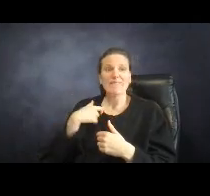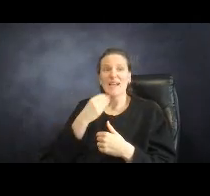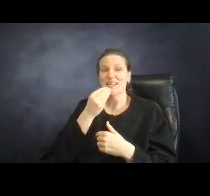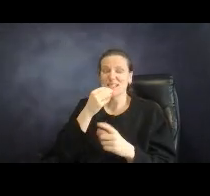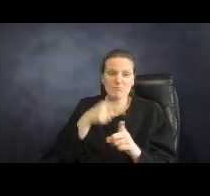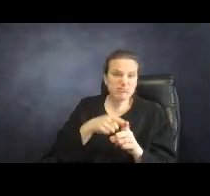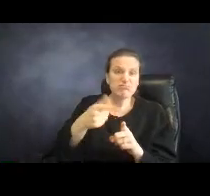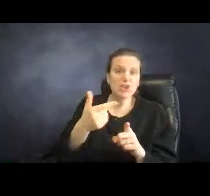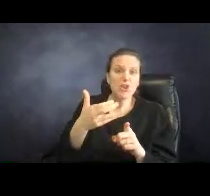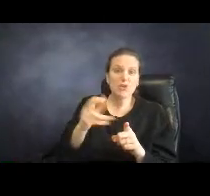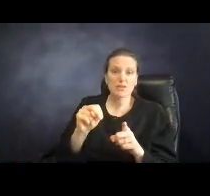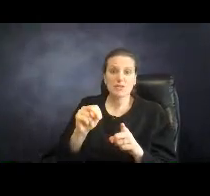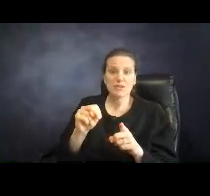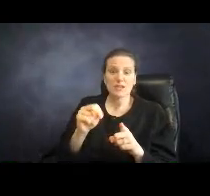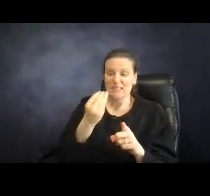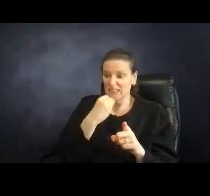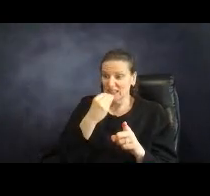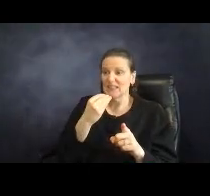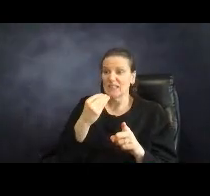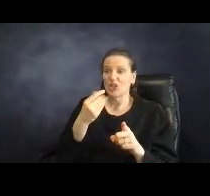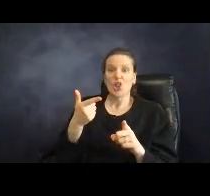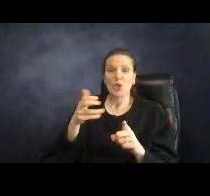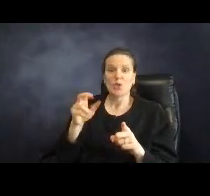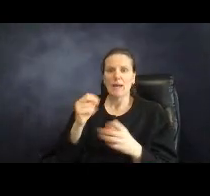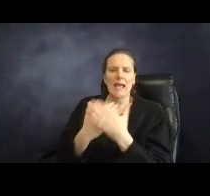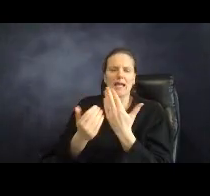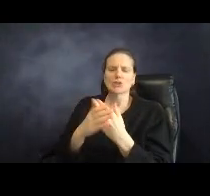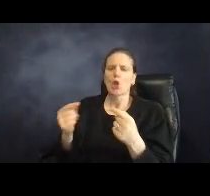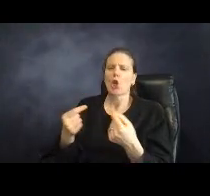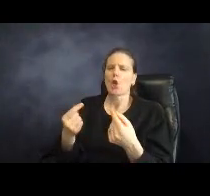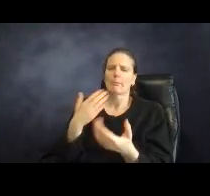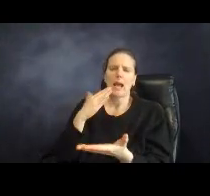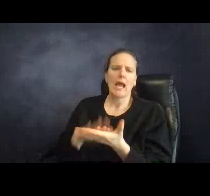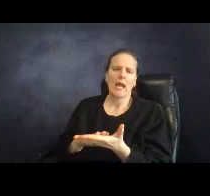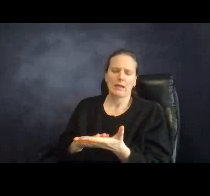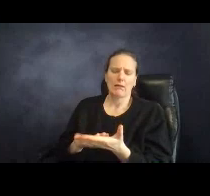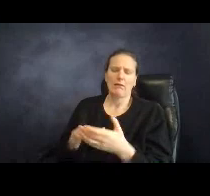my hands will hurt so badly I can't even move them. So I just stay away from it. It's my choice.